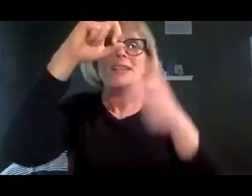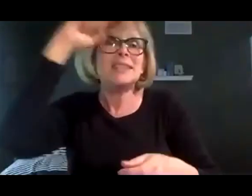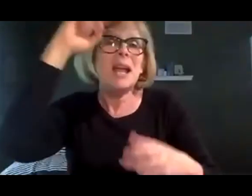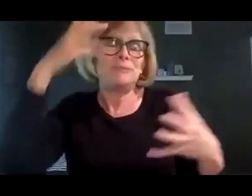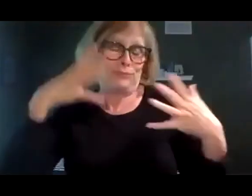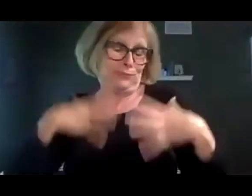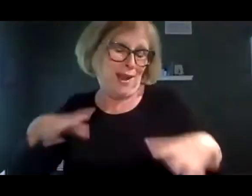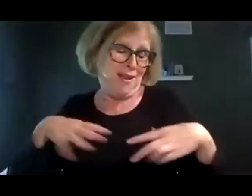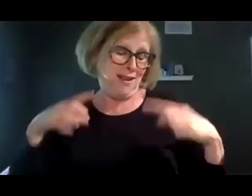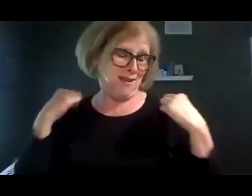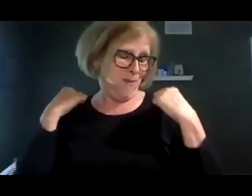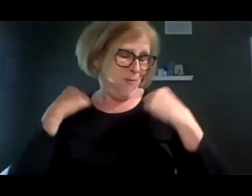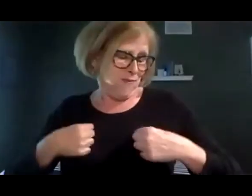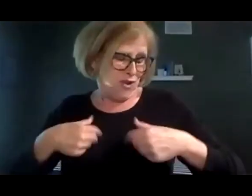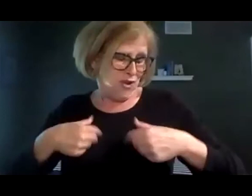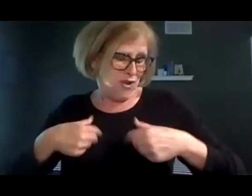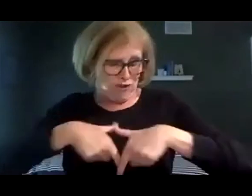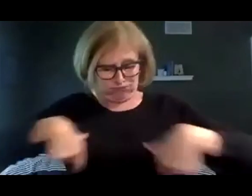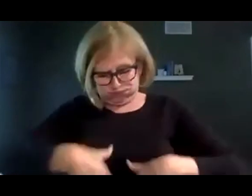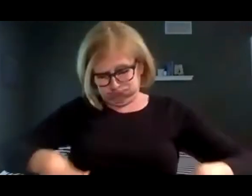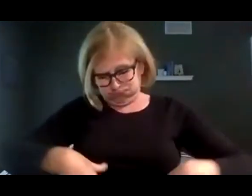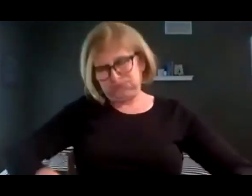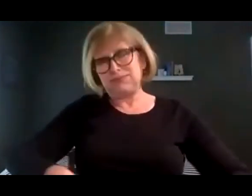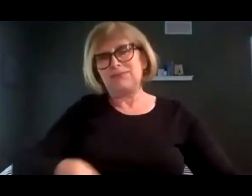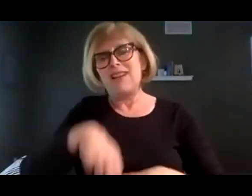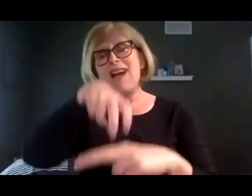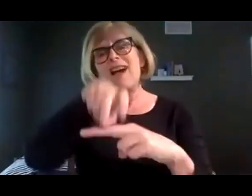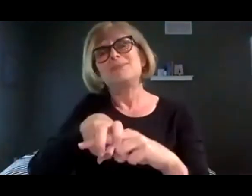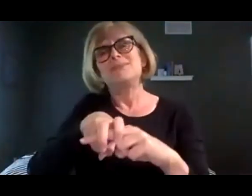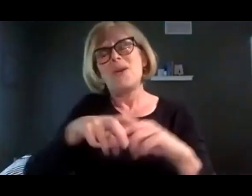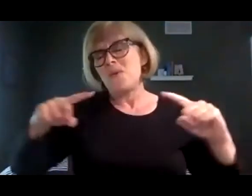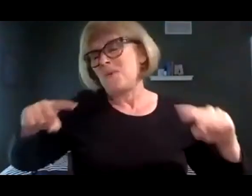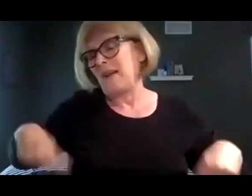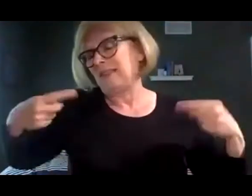Moriah is a little girl with brown curly hair and a pink bow.